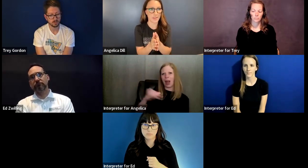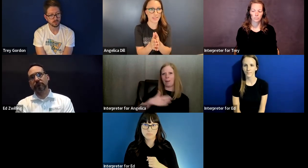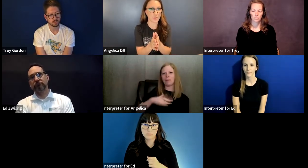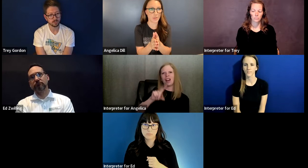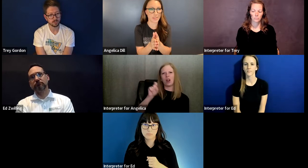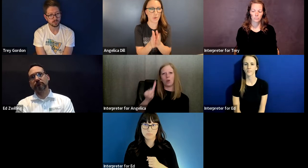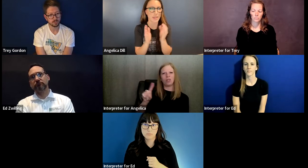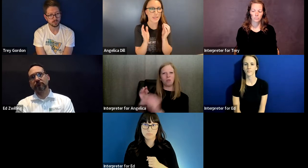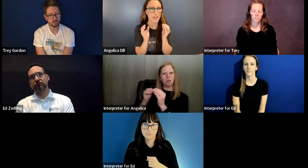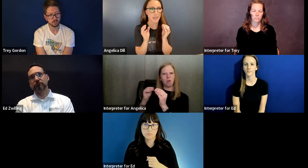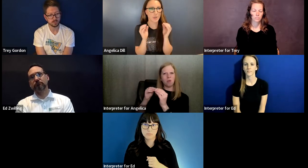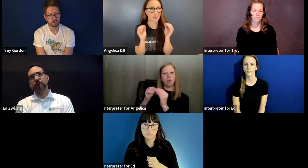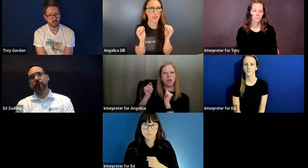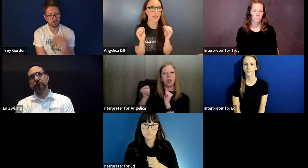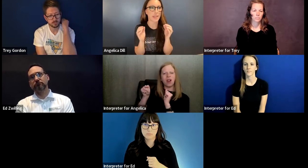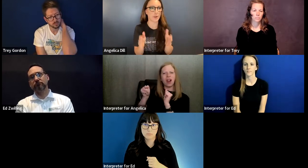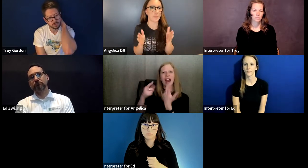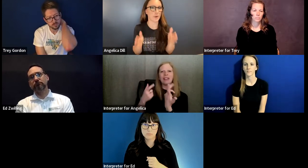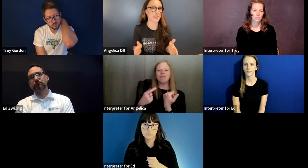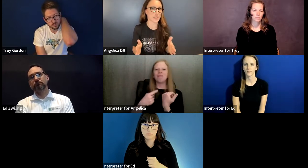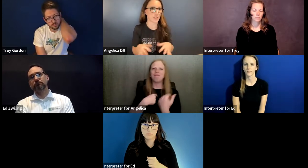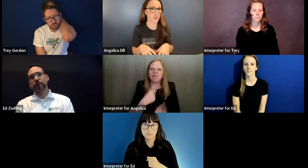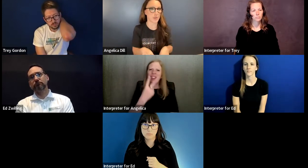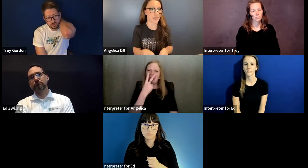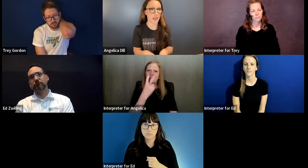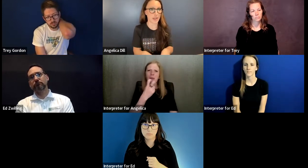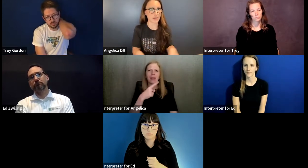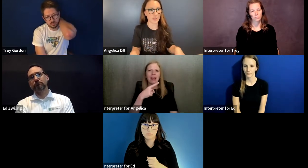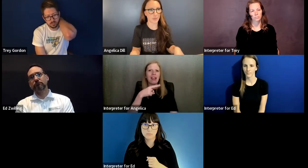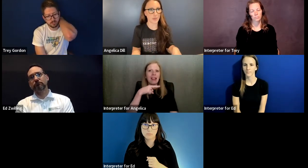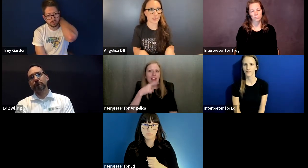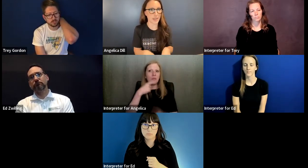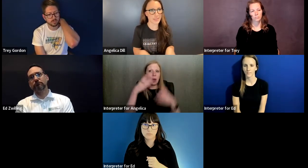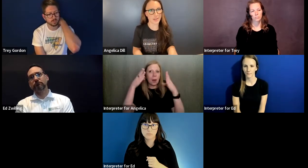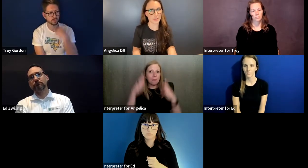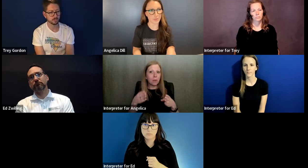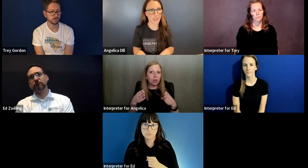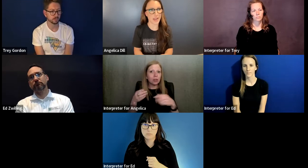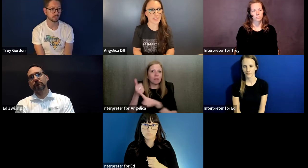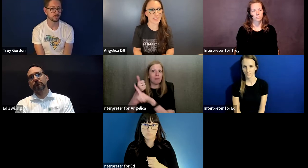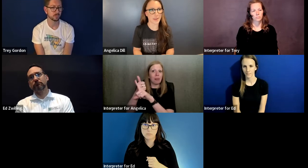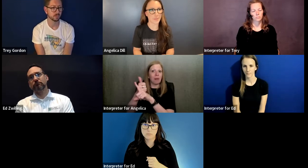that's that's why i i don't think any hearing person who is not fluent in asl really has um